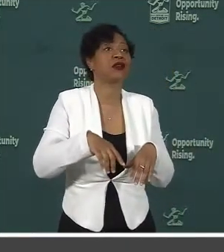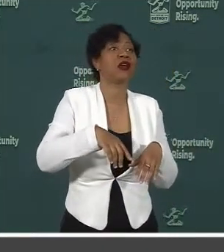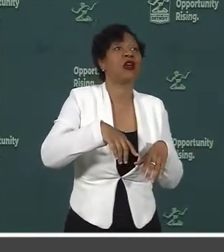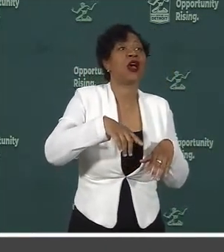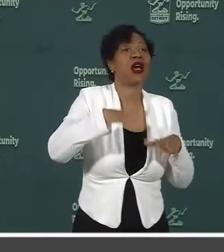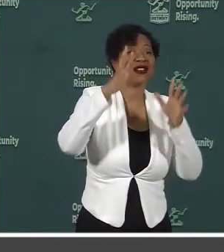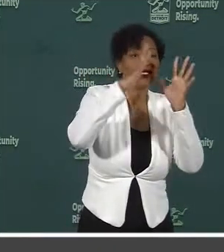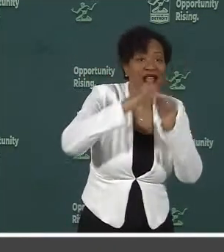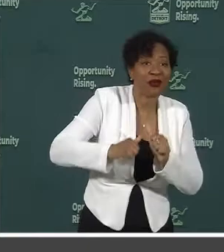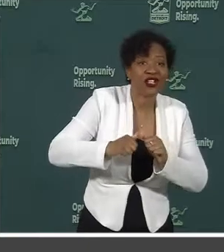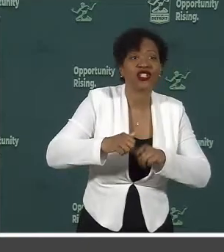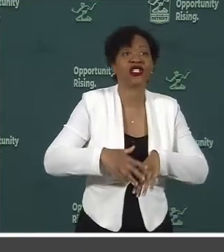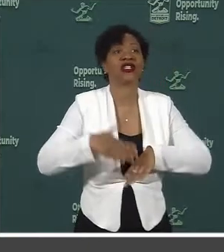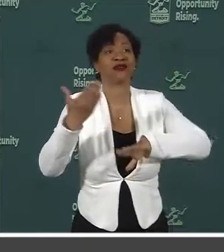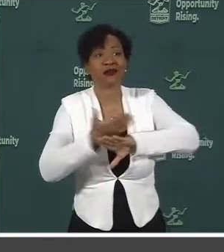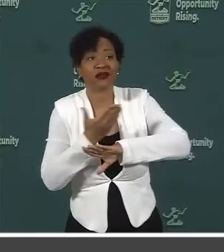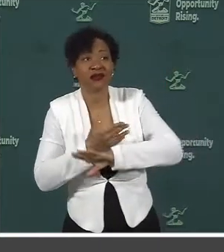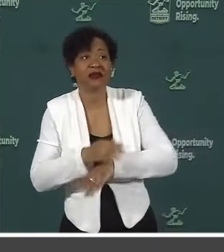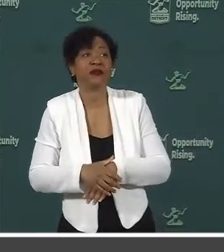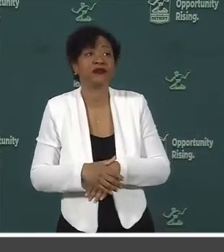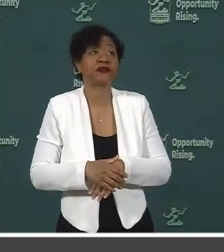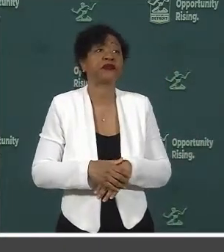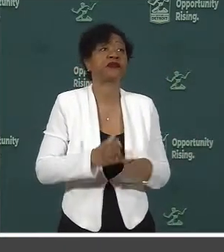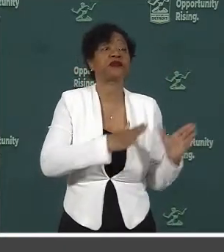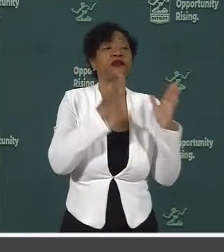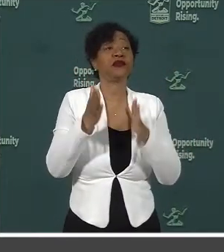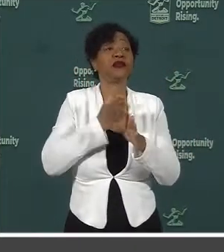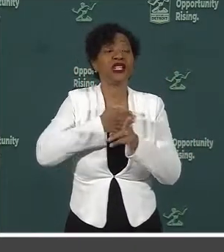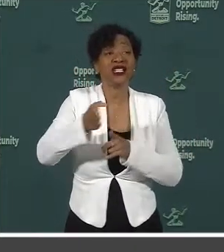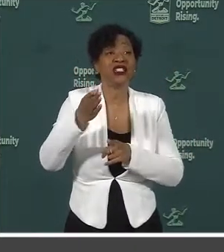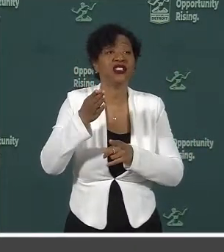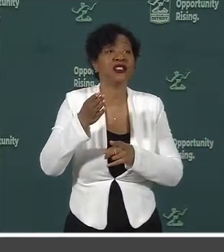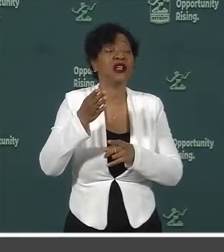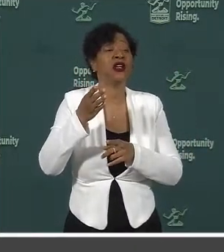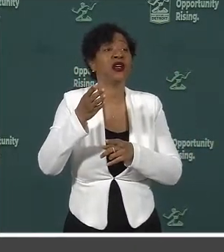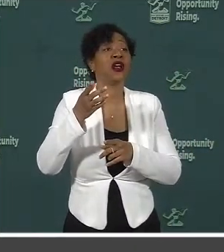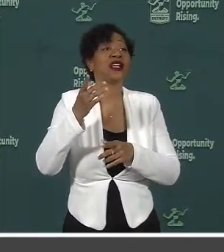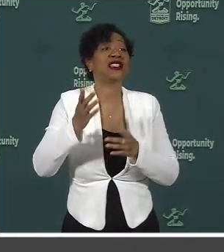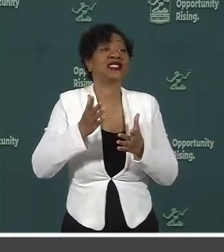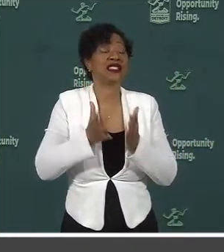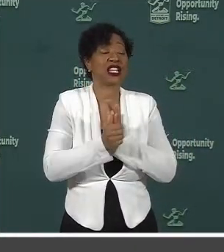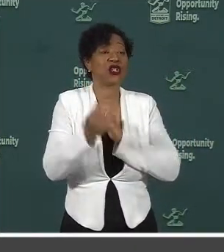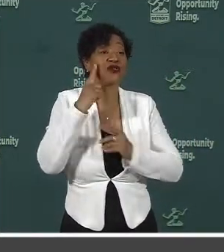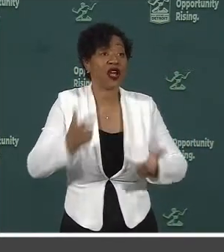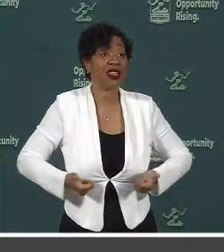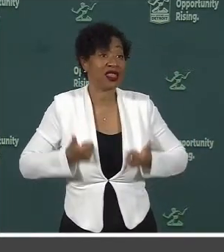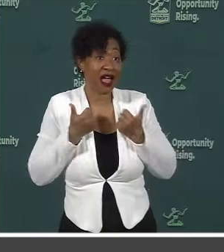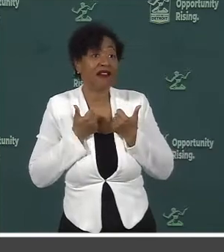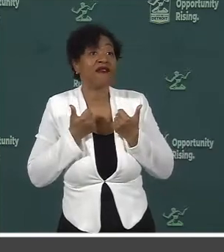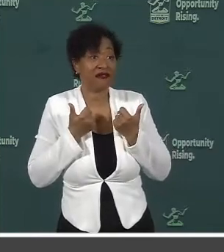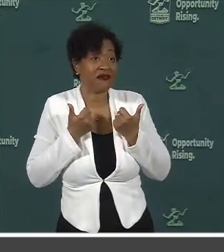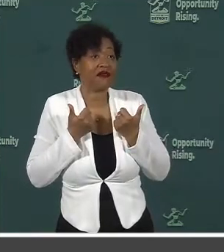FOR LIFE IF YOU WANT TO FIFTEEN DOLLARS AN HOUR 40 HOUR WEEK JOB WE'LL HIRE YOU TOMORROW THEY'RE HARD WORKING JOBS YOU'RE GOING TO BE WORKING IN